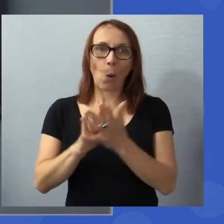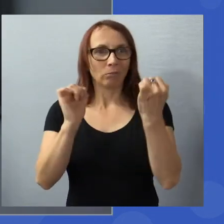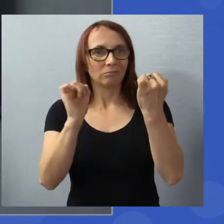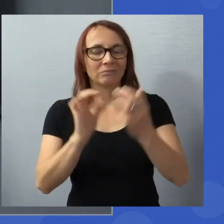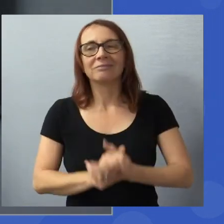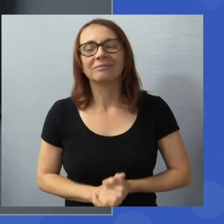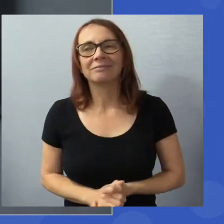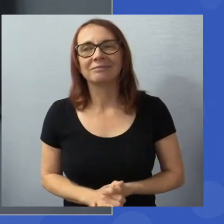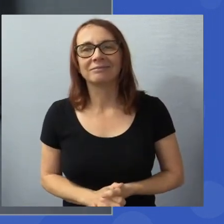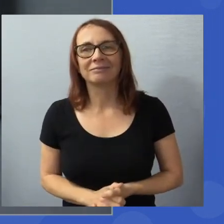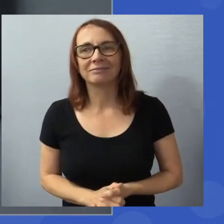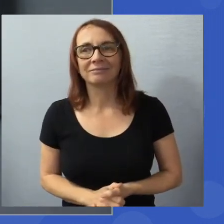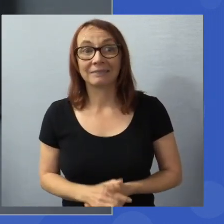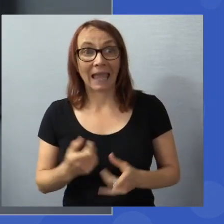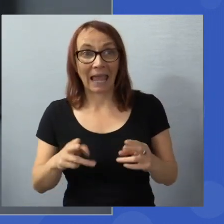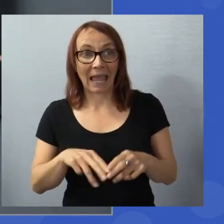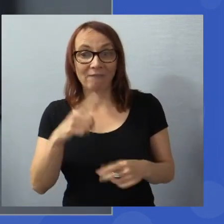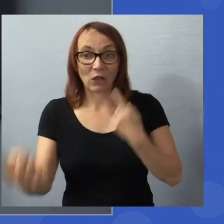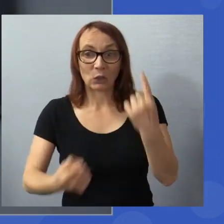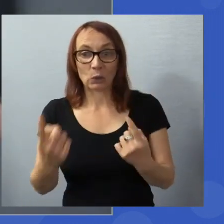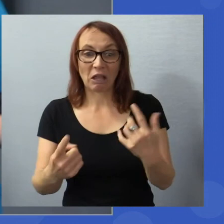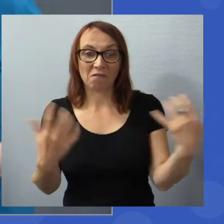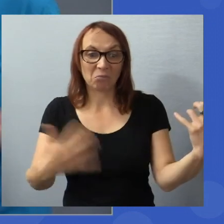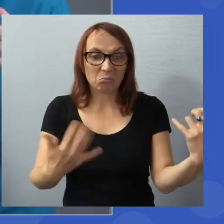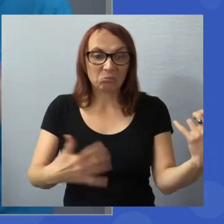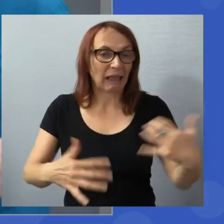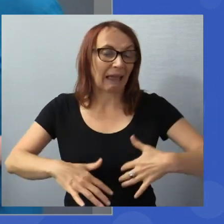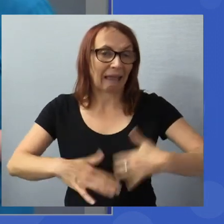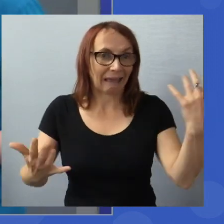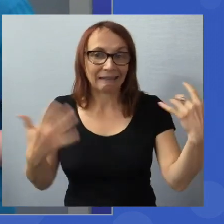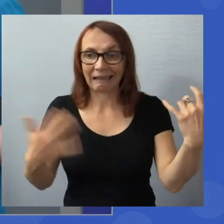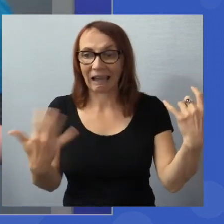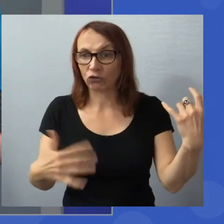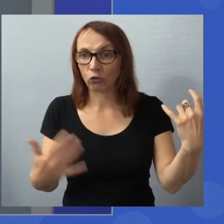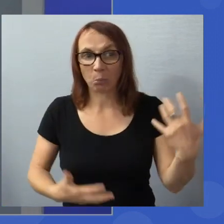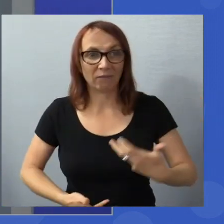would like if you play an instrument or if you don't you just kind of wanted things and glasses because I think we have quite a crew of people doing a